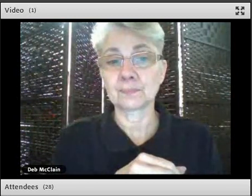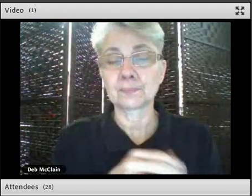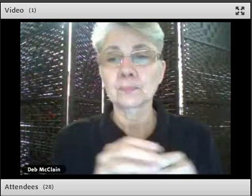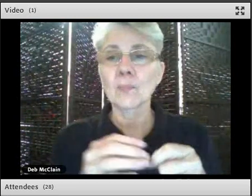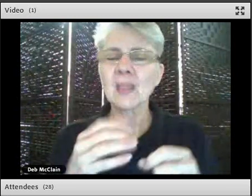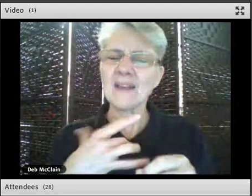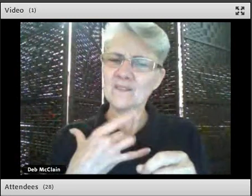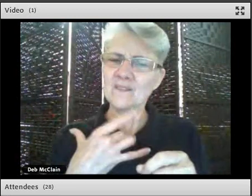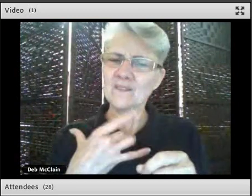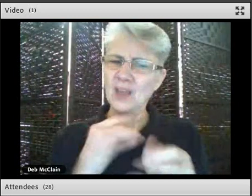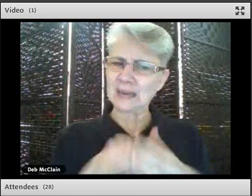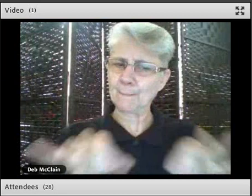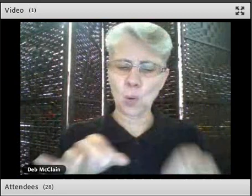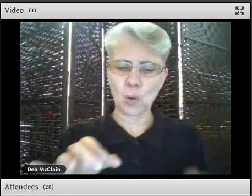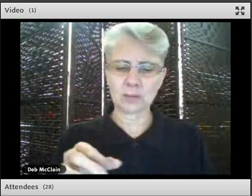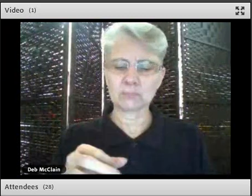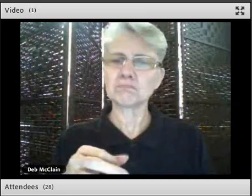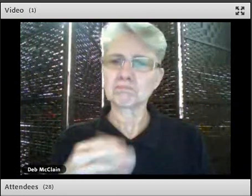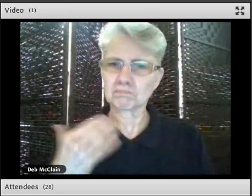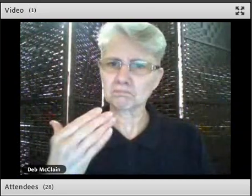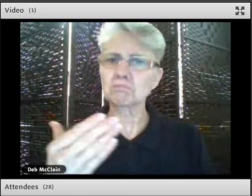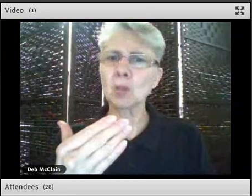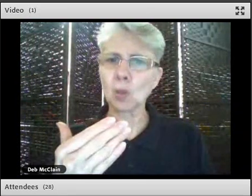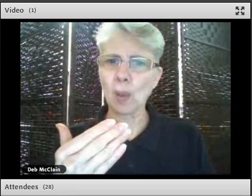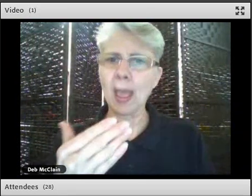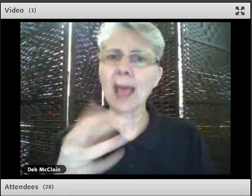So, here's an example of...